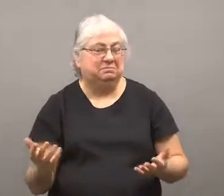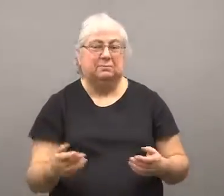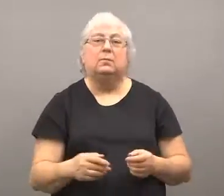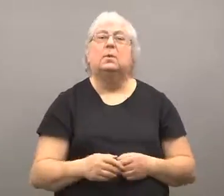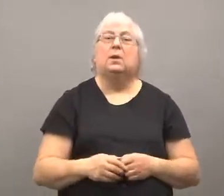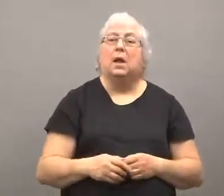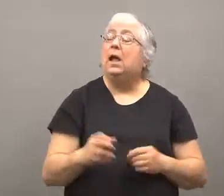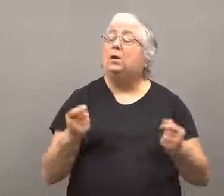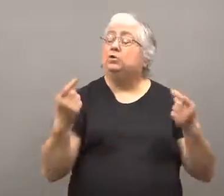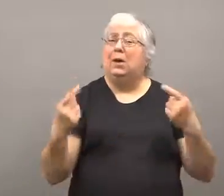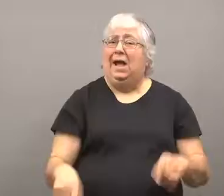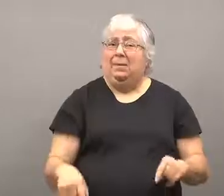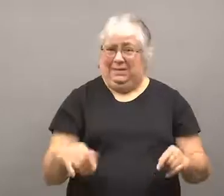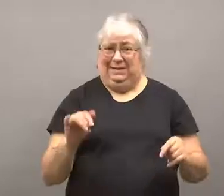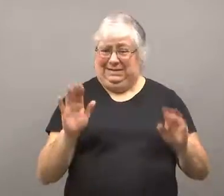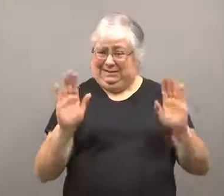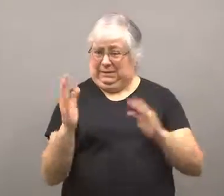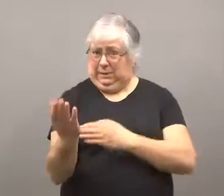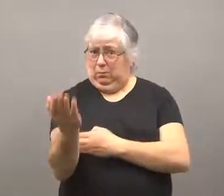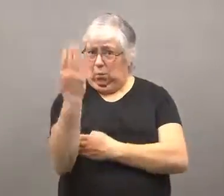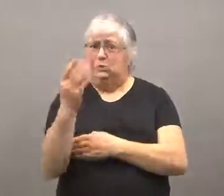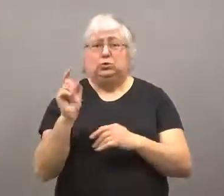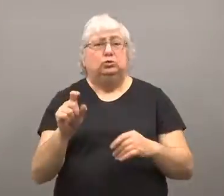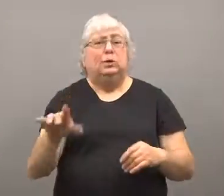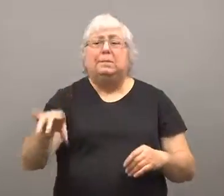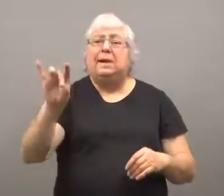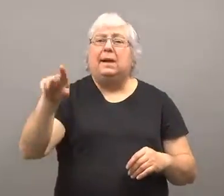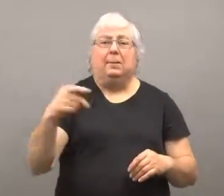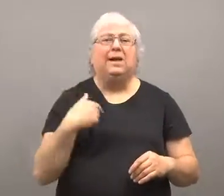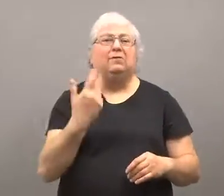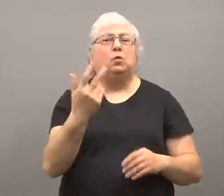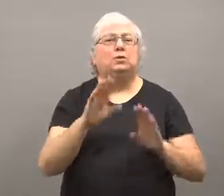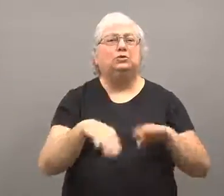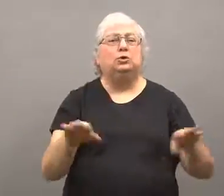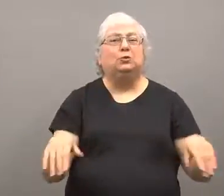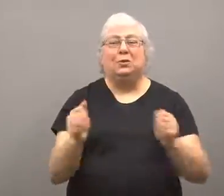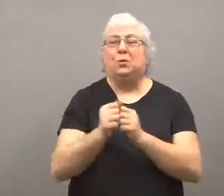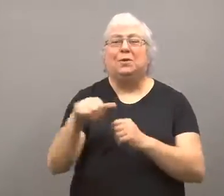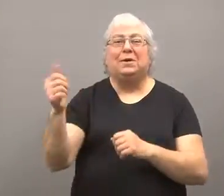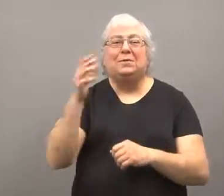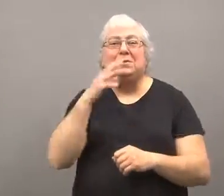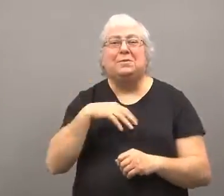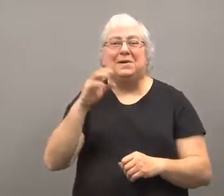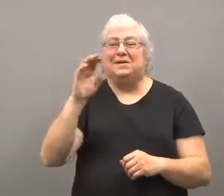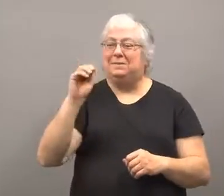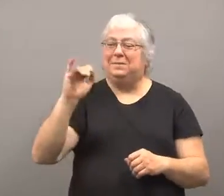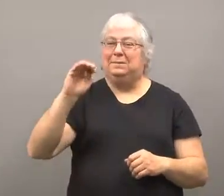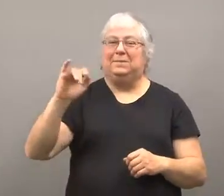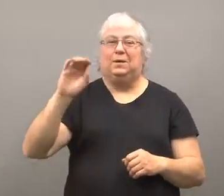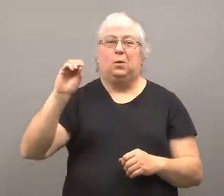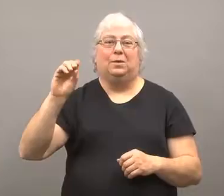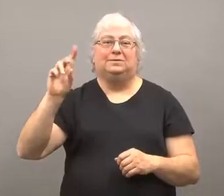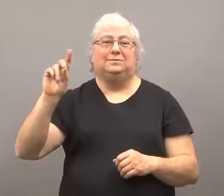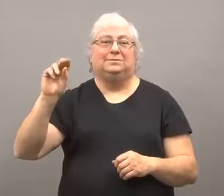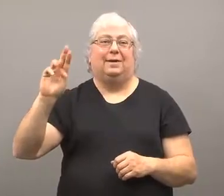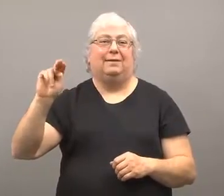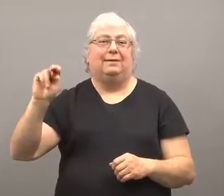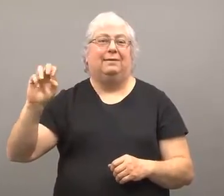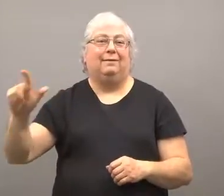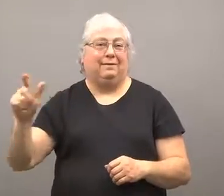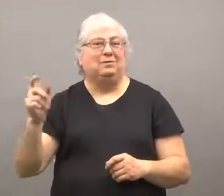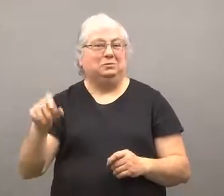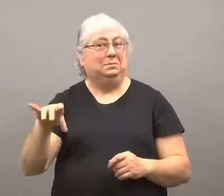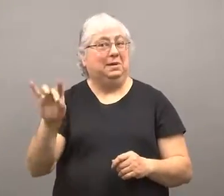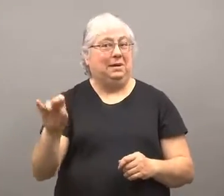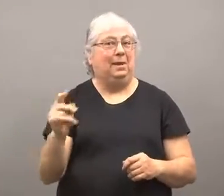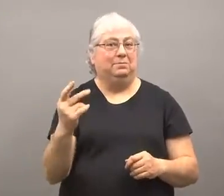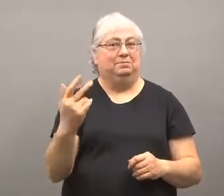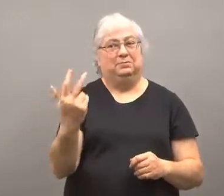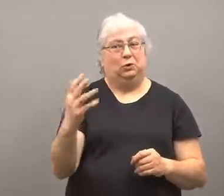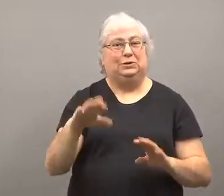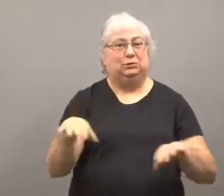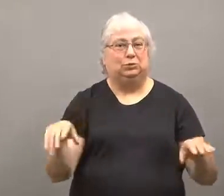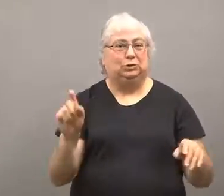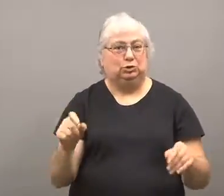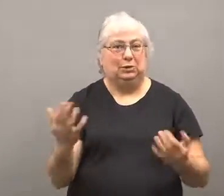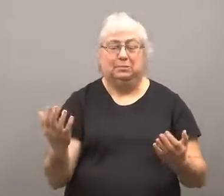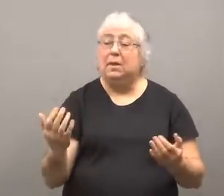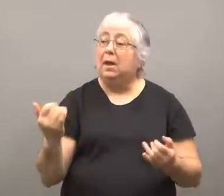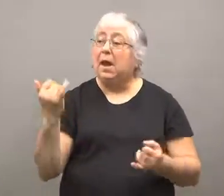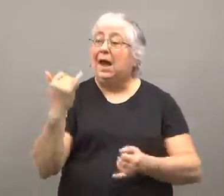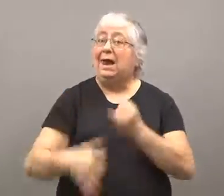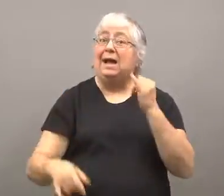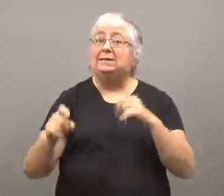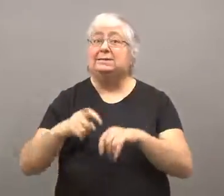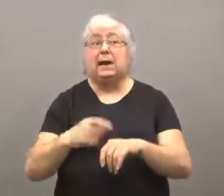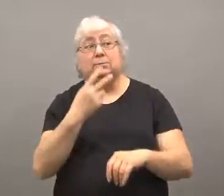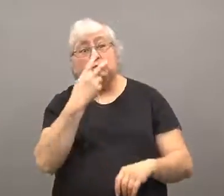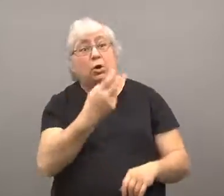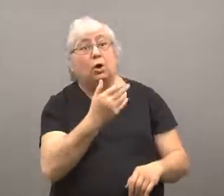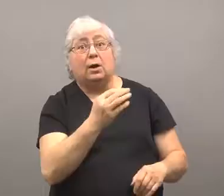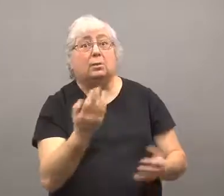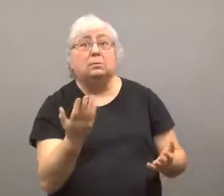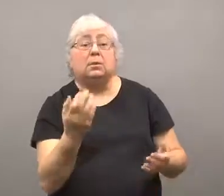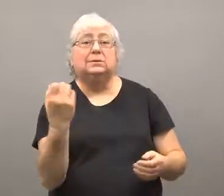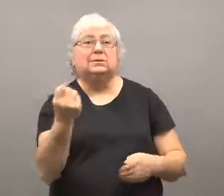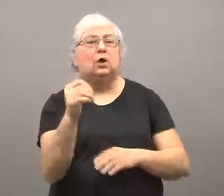He had 3 children with Mimi O'Donnell, and was to pick them up Sunday morning.